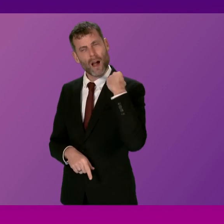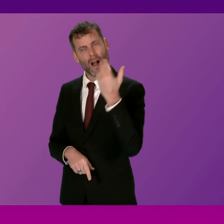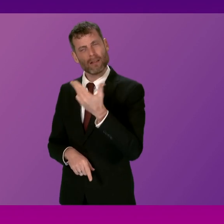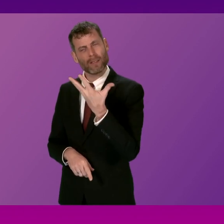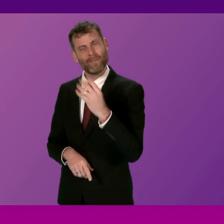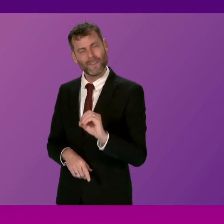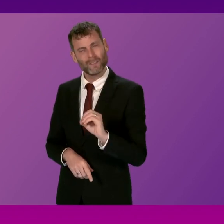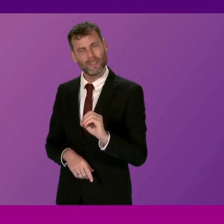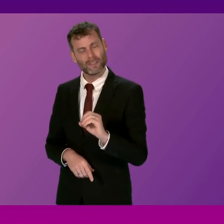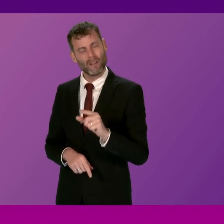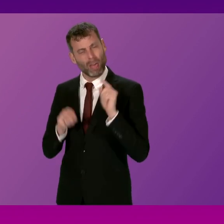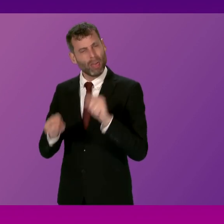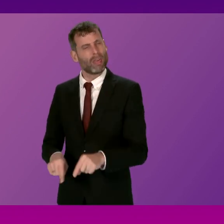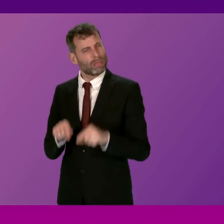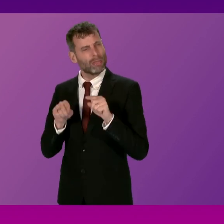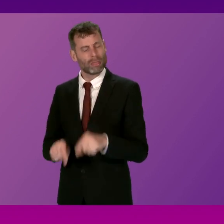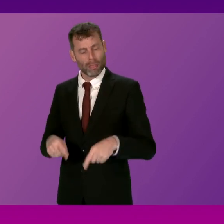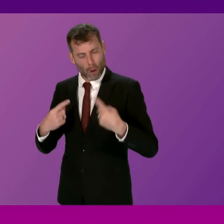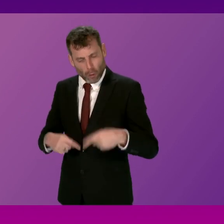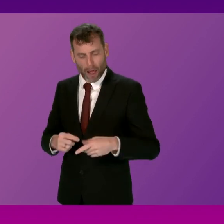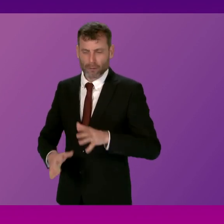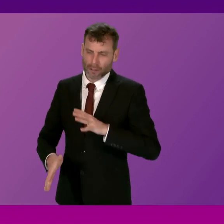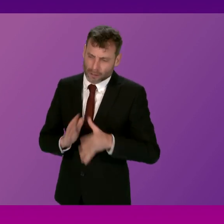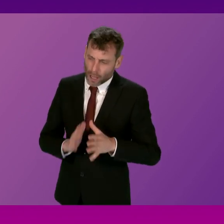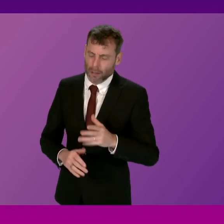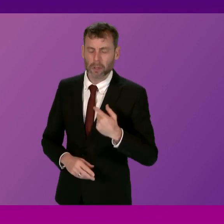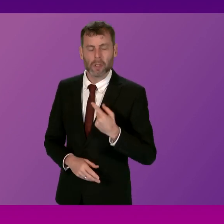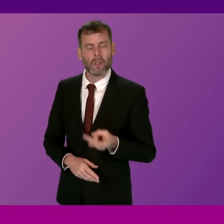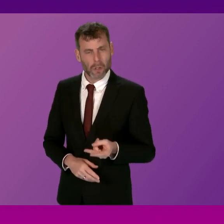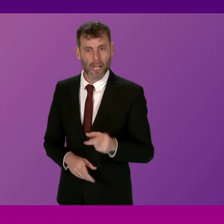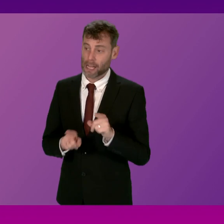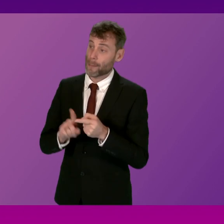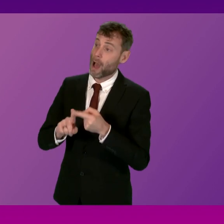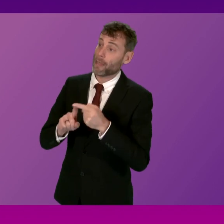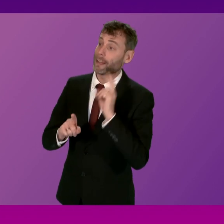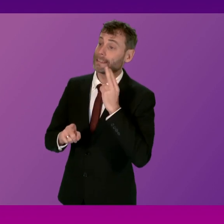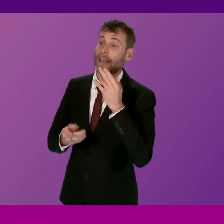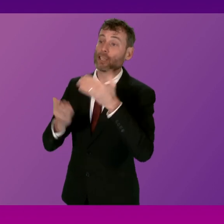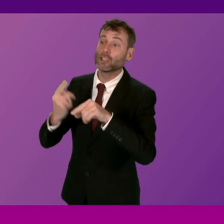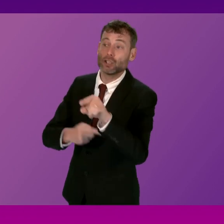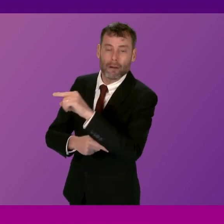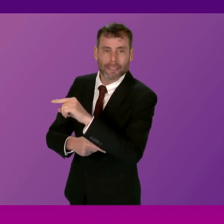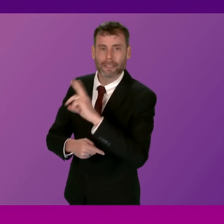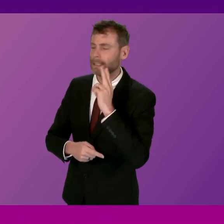In my interactions with deaf charities and stakeholders, the conversation often revolves